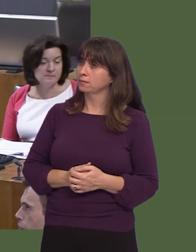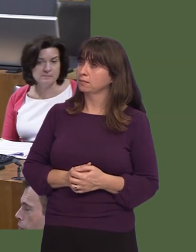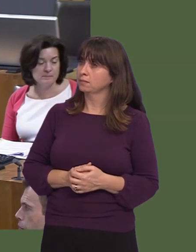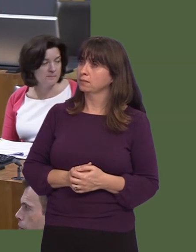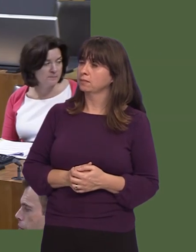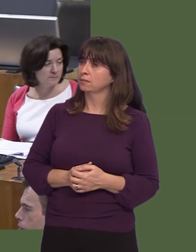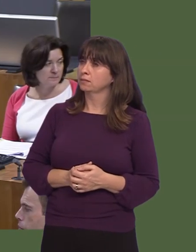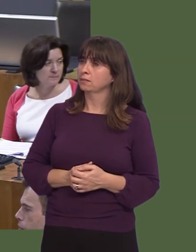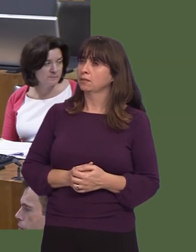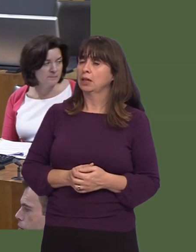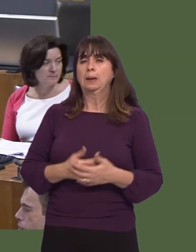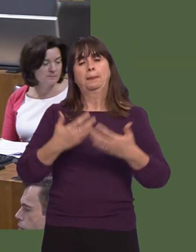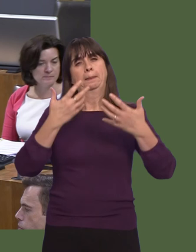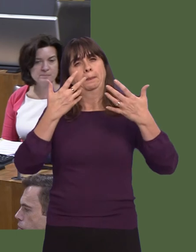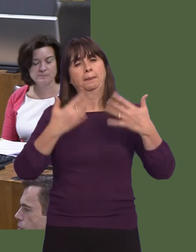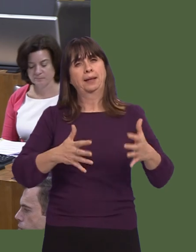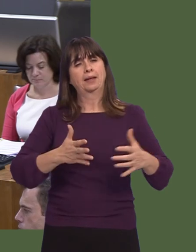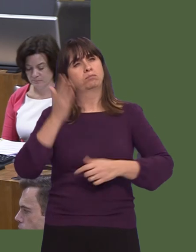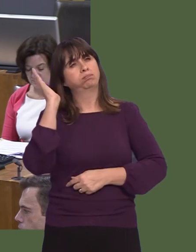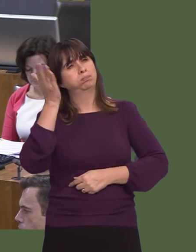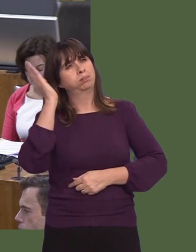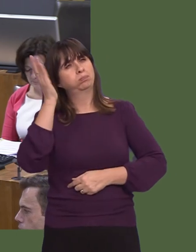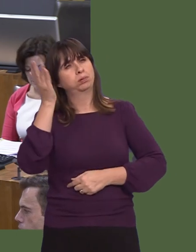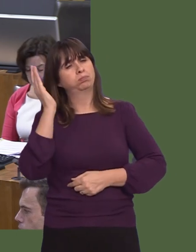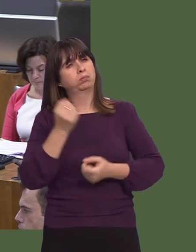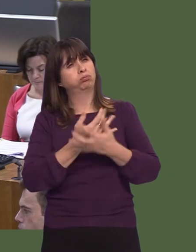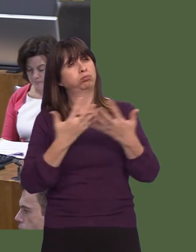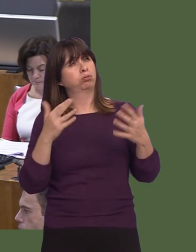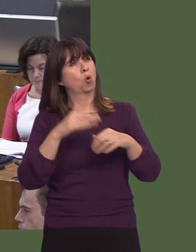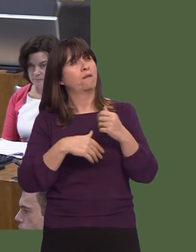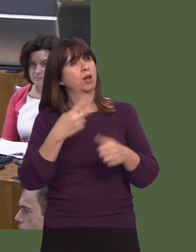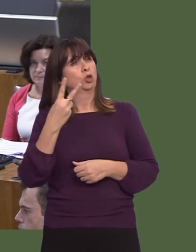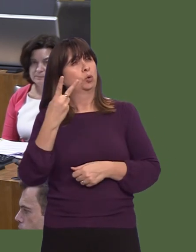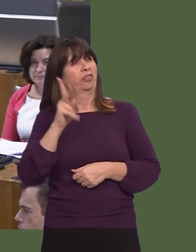fyddaiín arferol mewn sefyllfa fel hon. Bydd crynodeb oír ymatebion hynny yn cael ei gyhoeddi